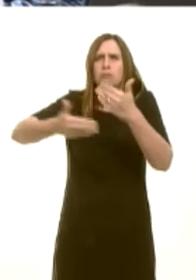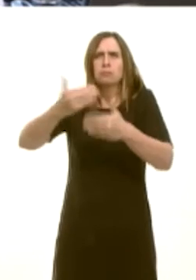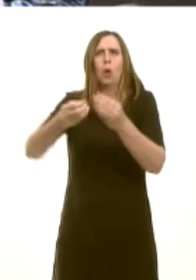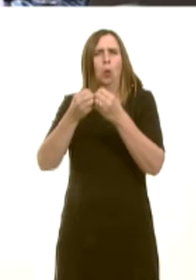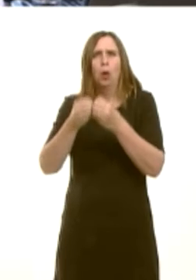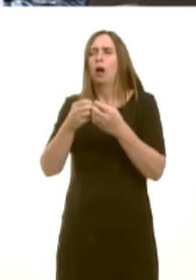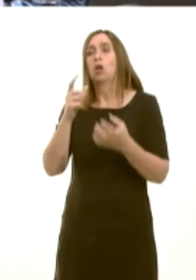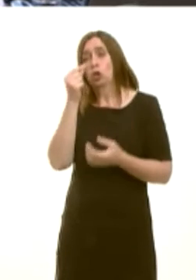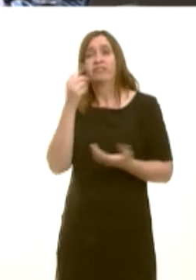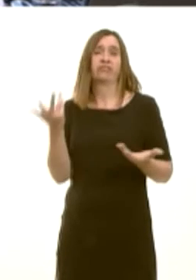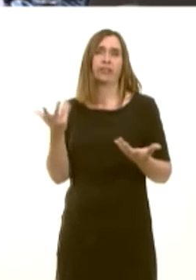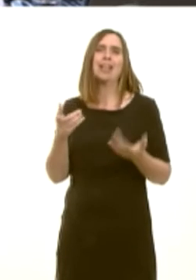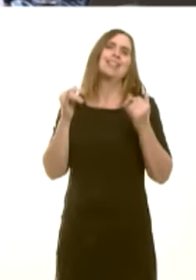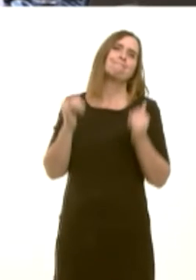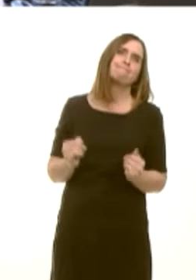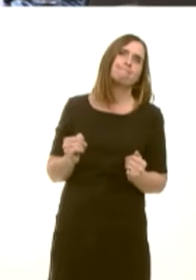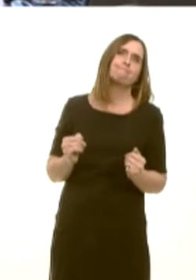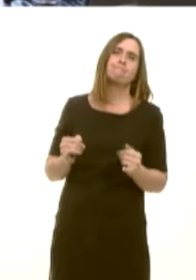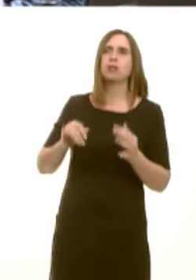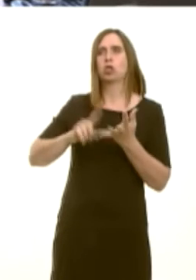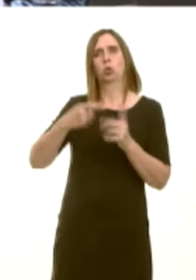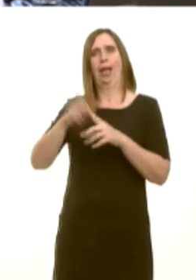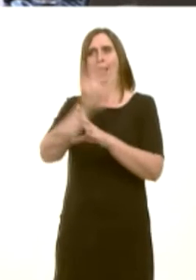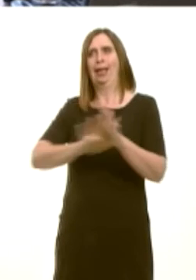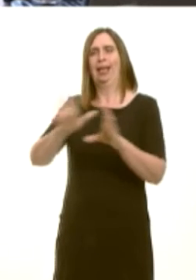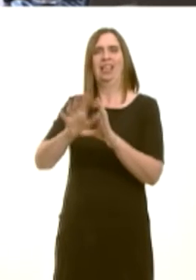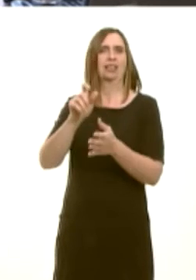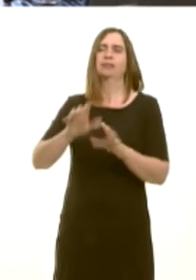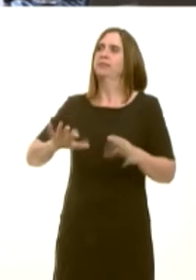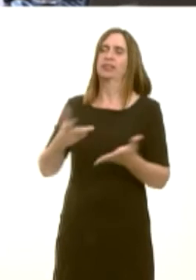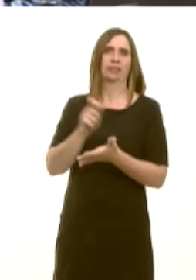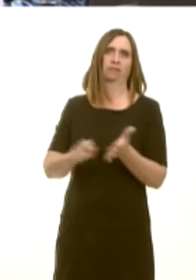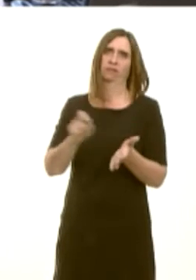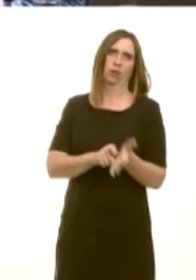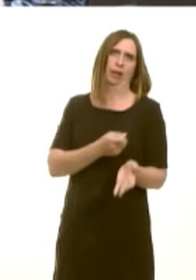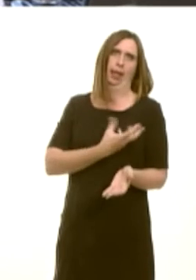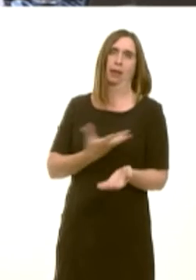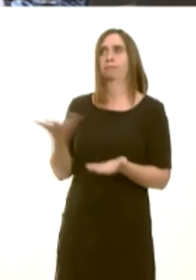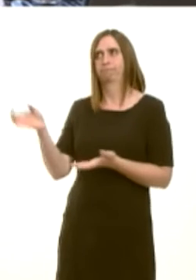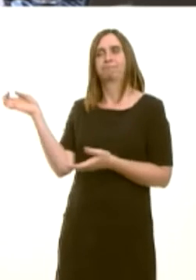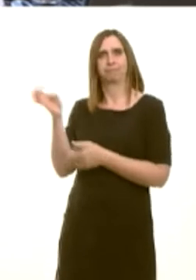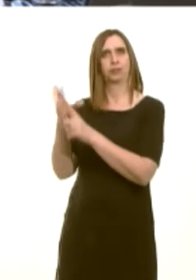of the electors last week. Now, it is said that £8 billion will be made available for